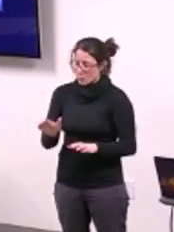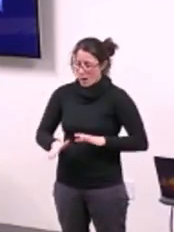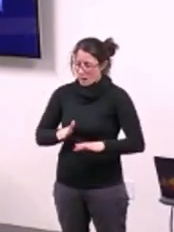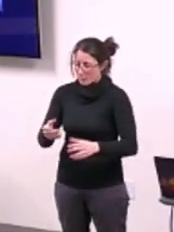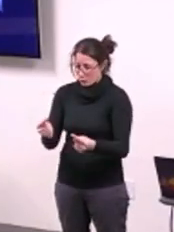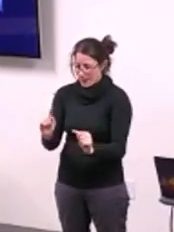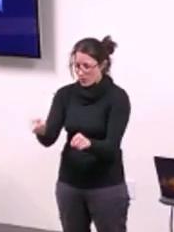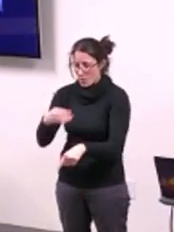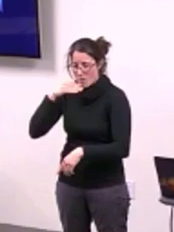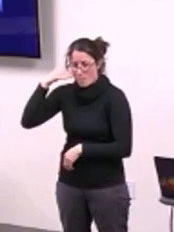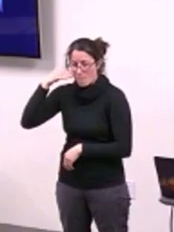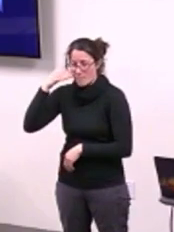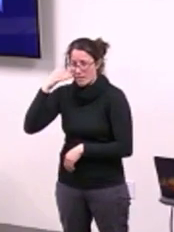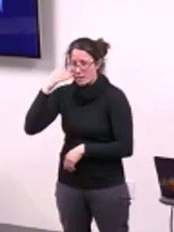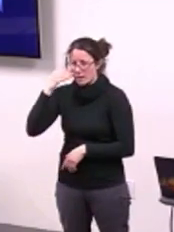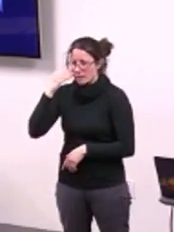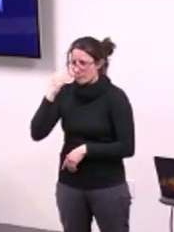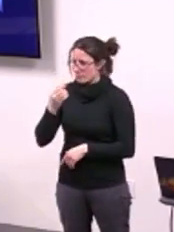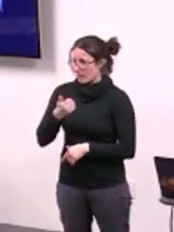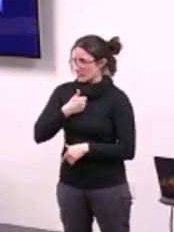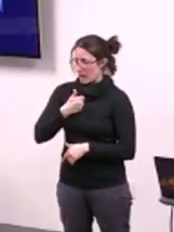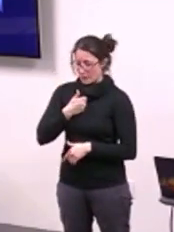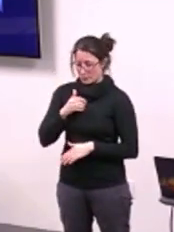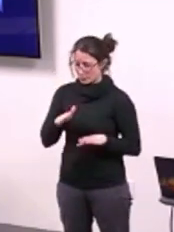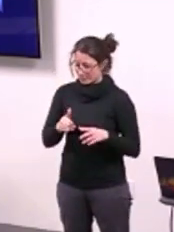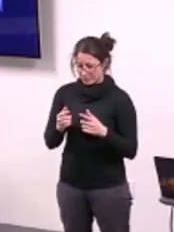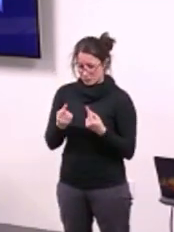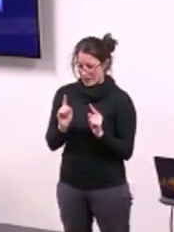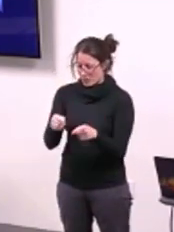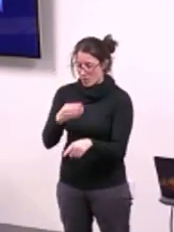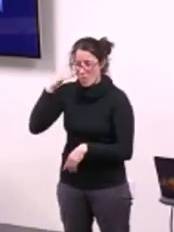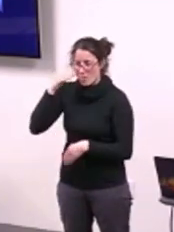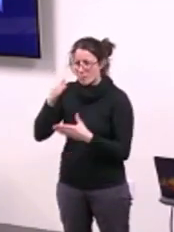Minding his business, trying to get home after a long day's work. This is last year, spring.